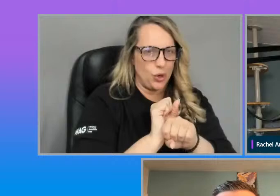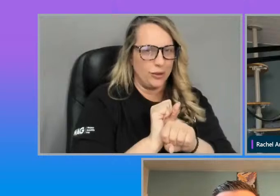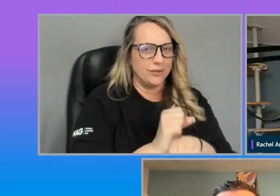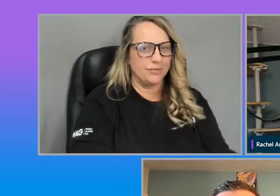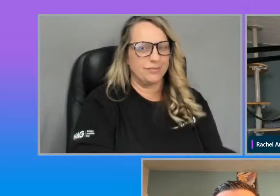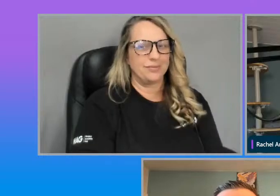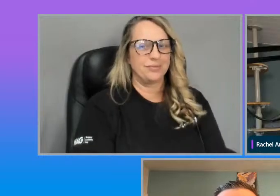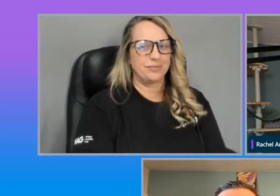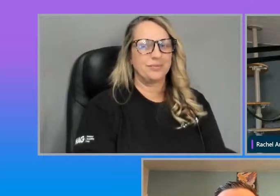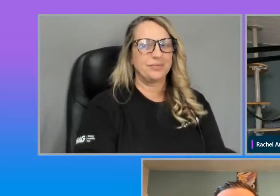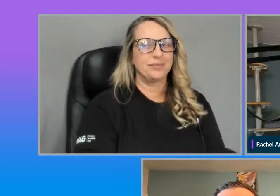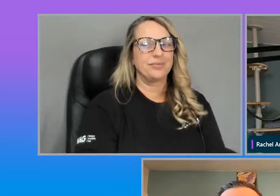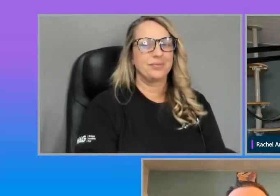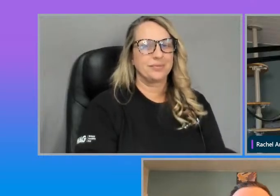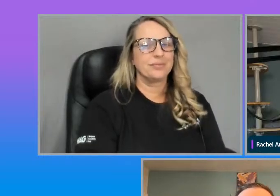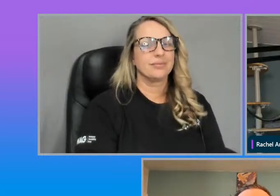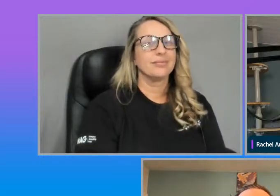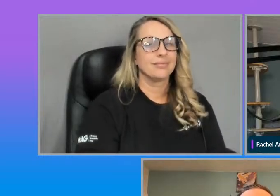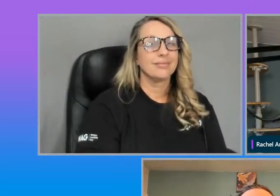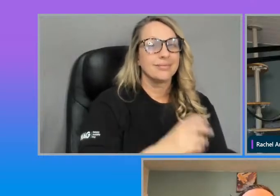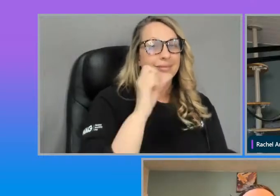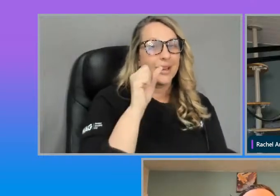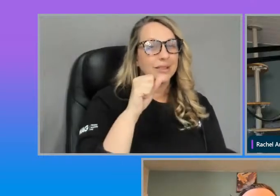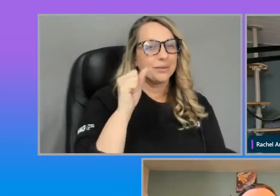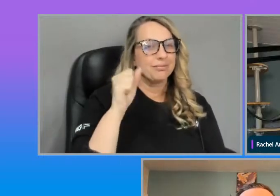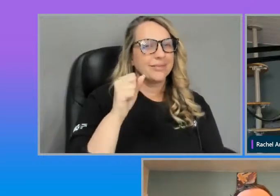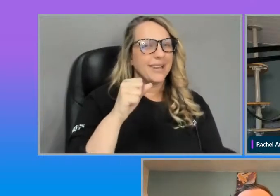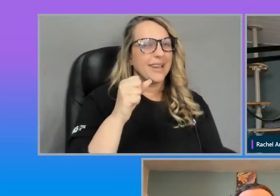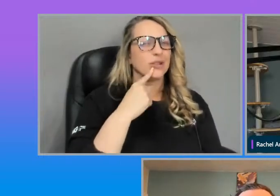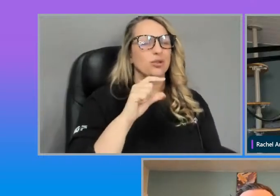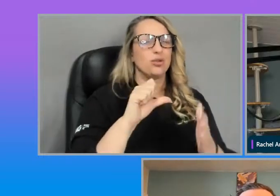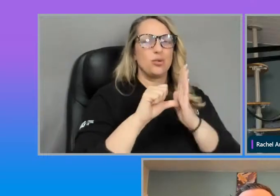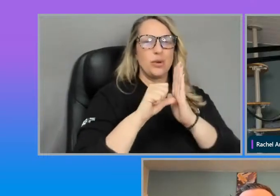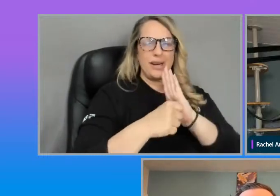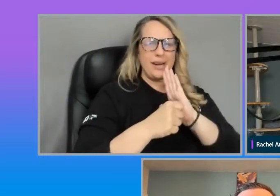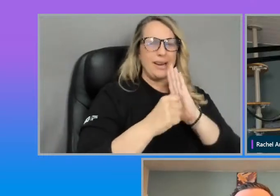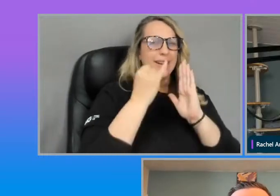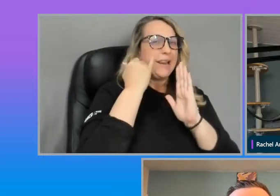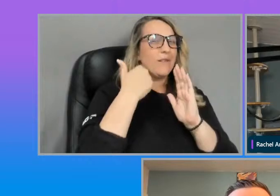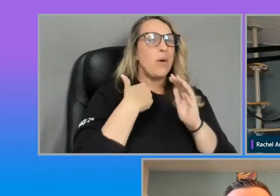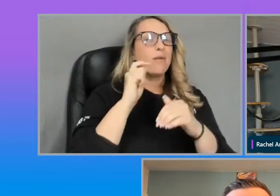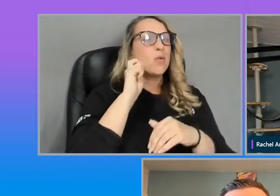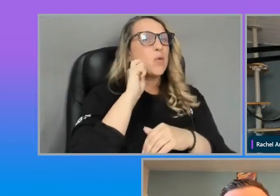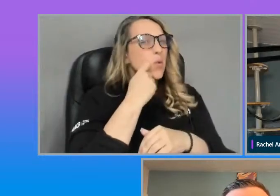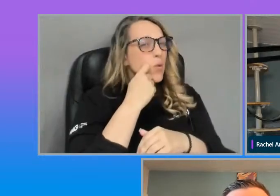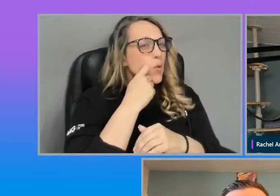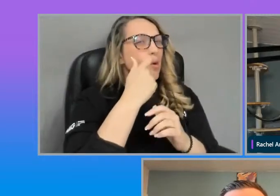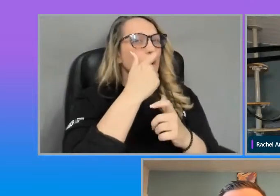on it. Awesome. Yeah. Just to reiterate, if you have cool,